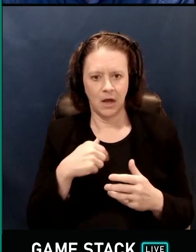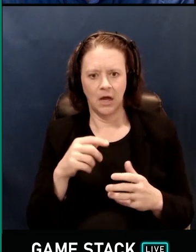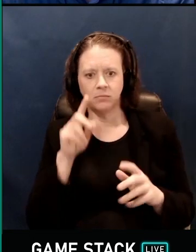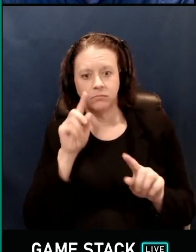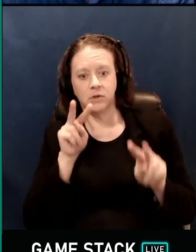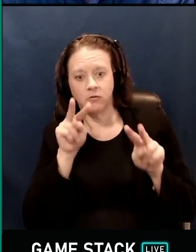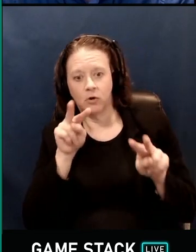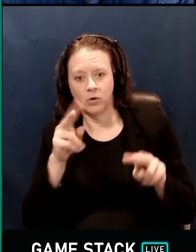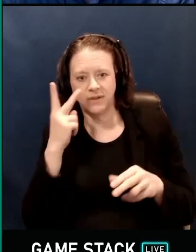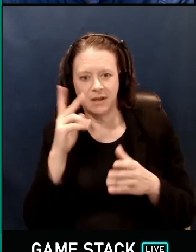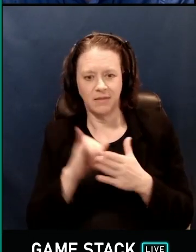in near future.